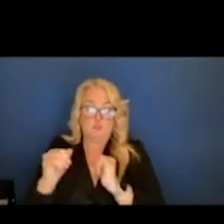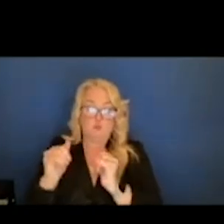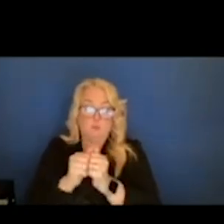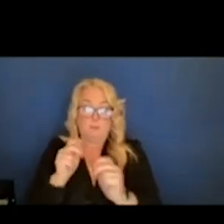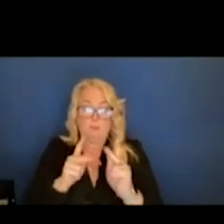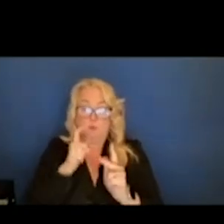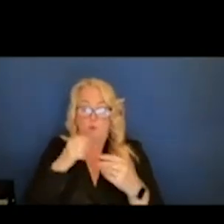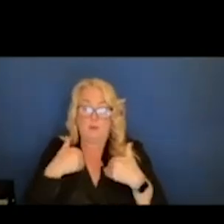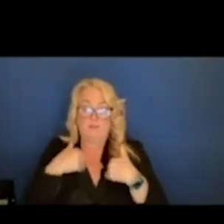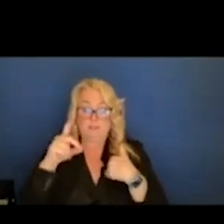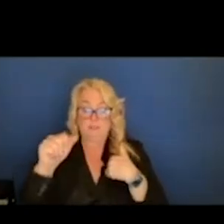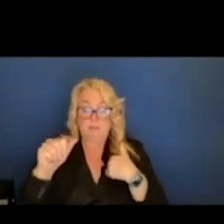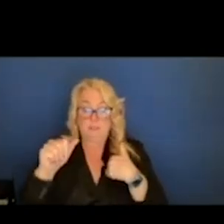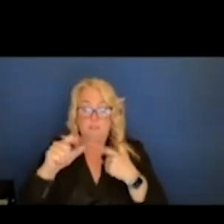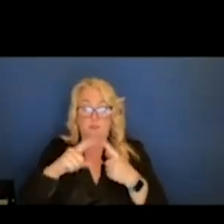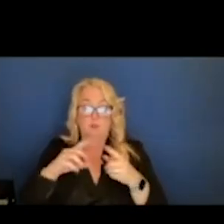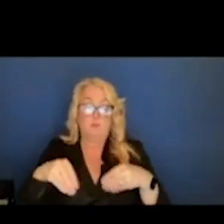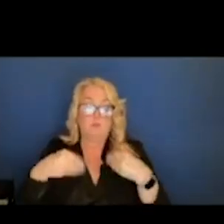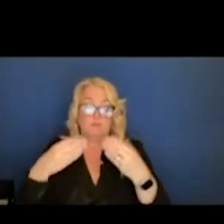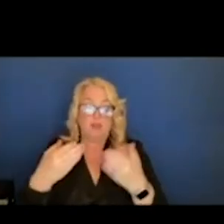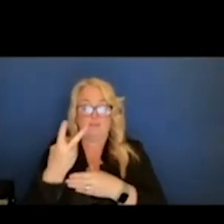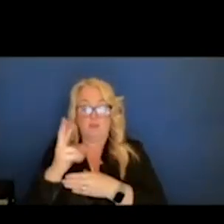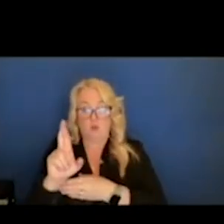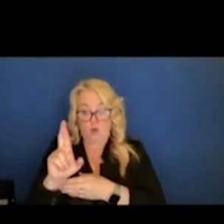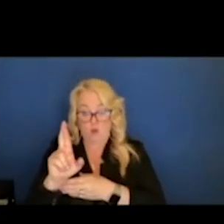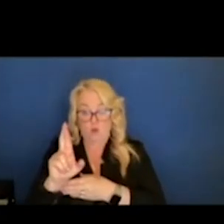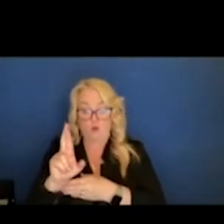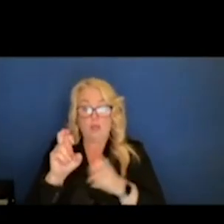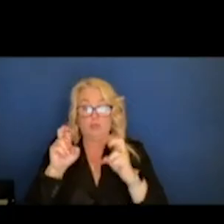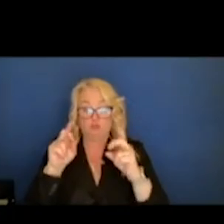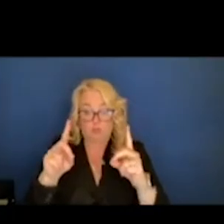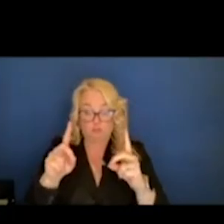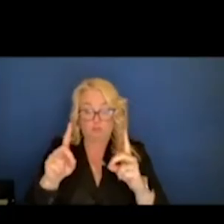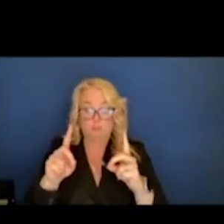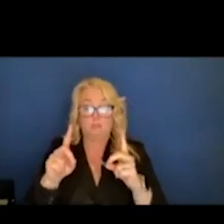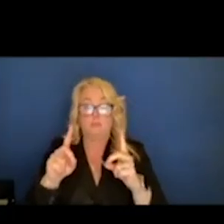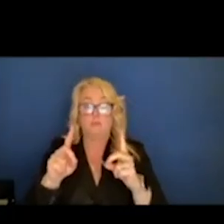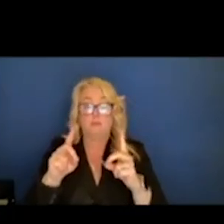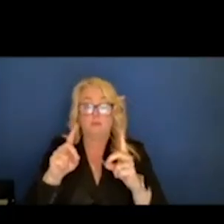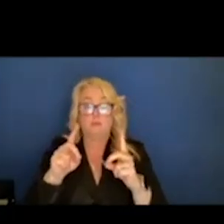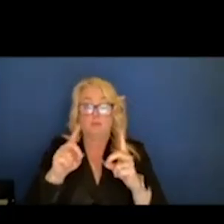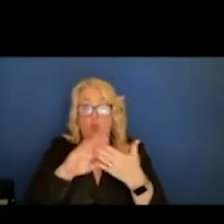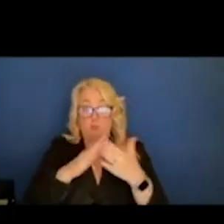offers the vocational rehabilitation and education communities an opportunity to